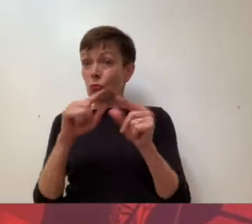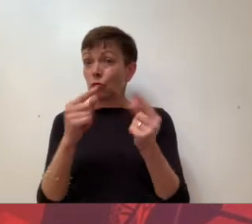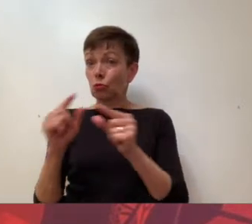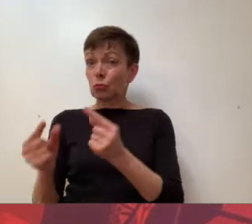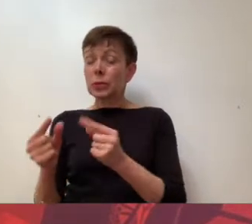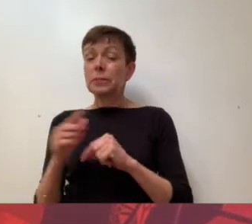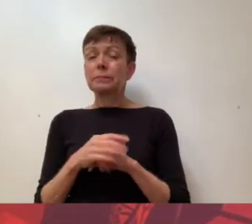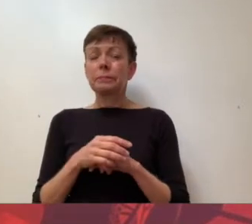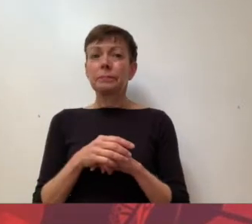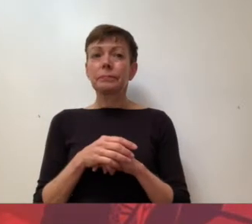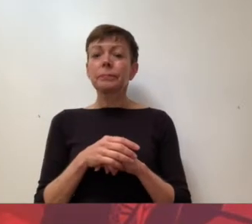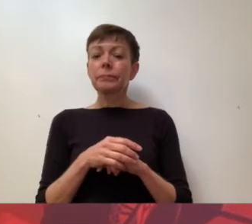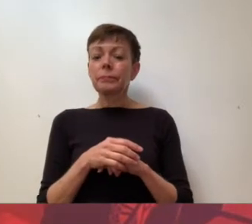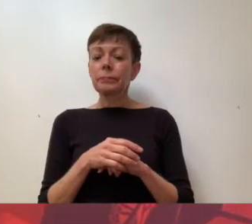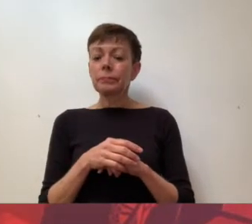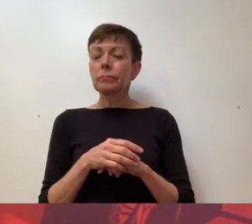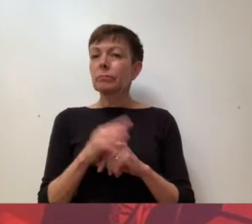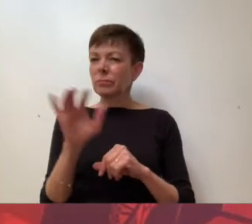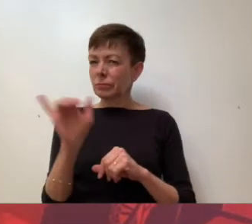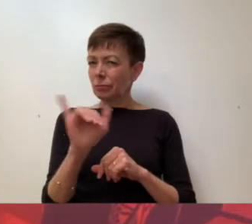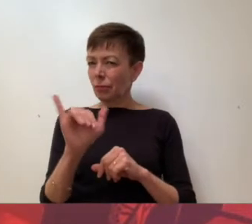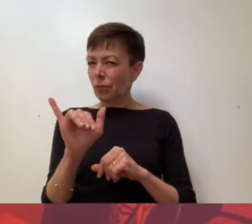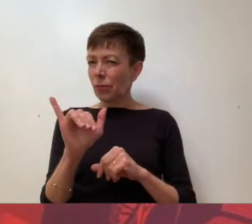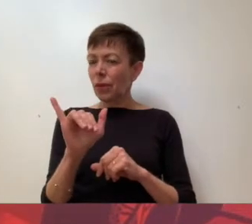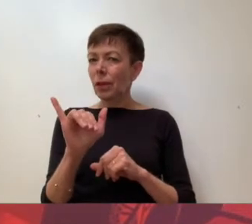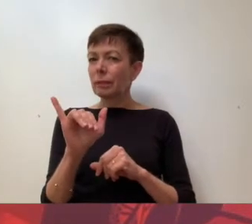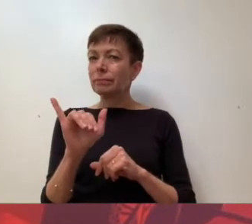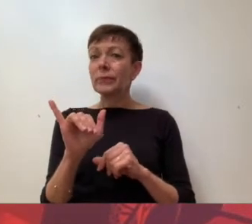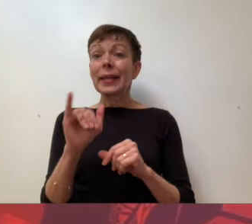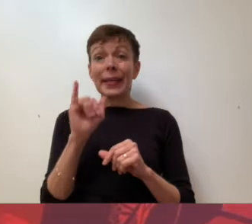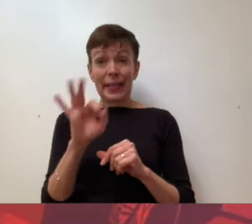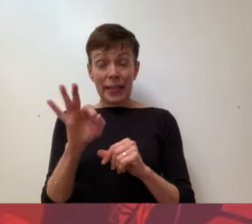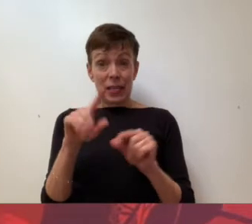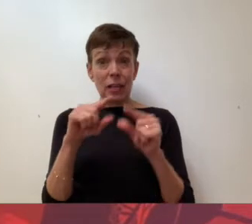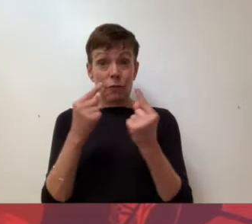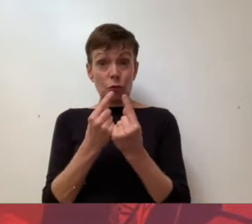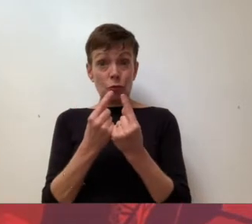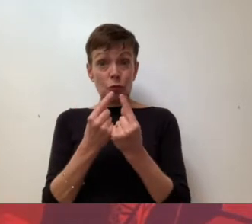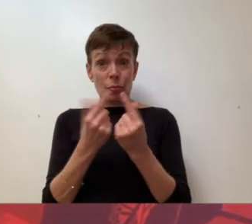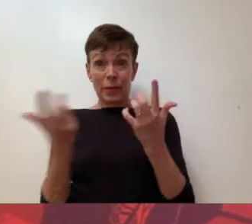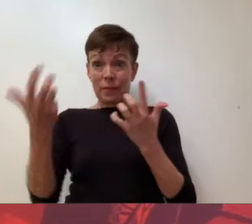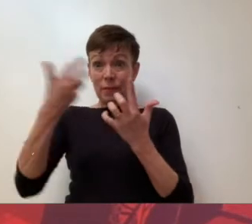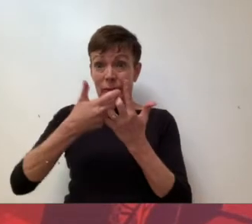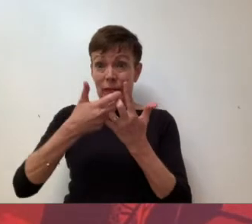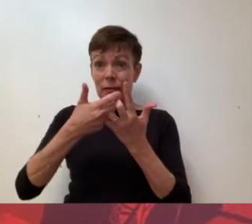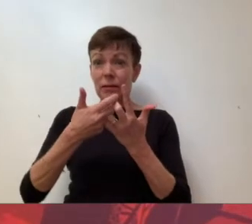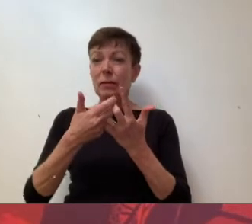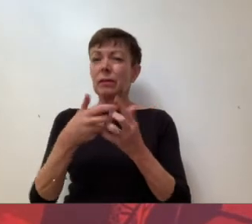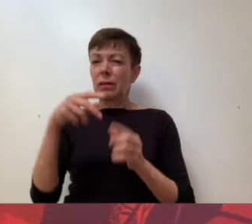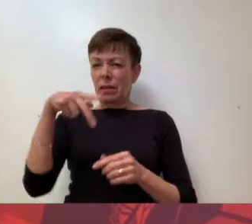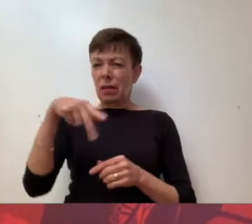receive it from these respective groups. And again, I will note that groups that are allowed